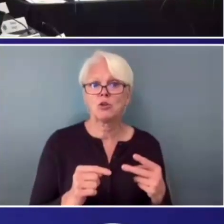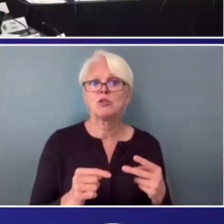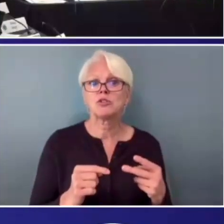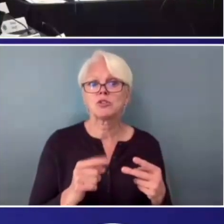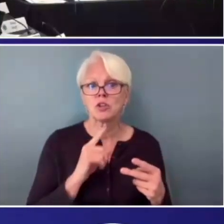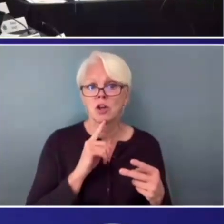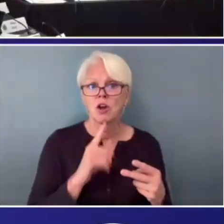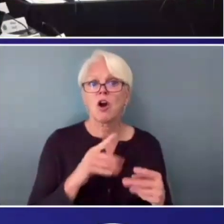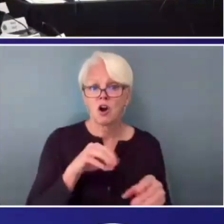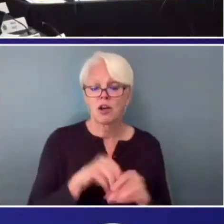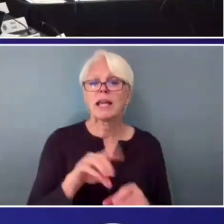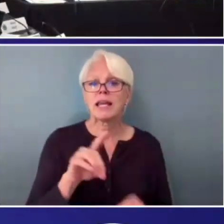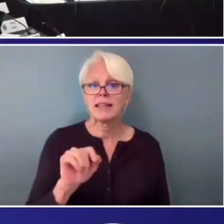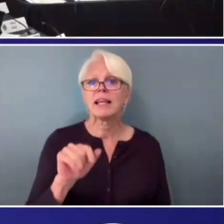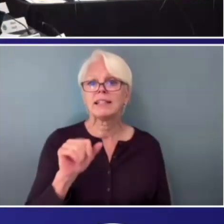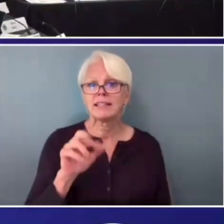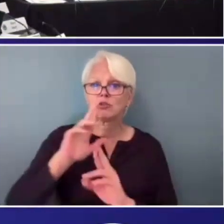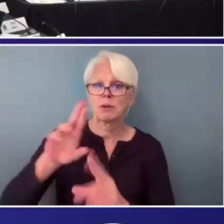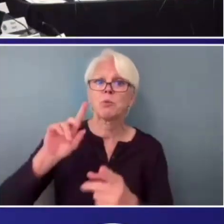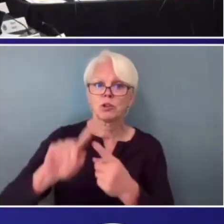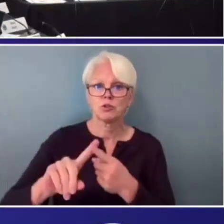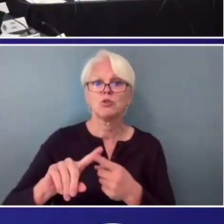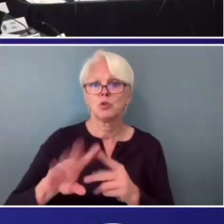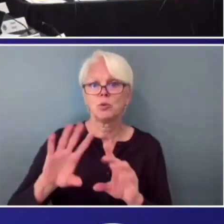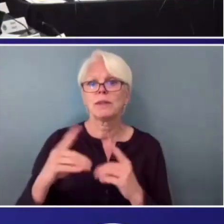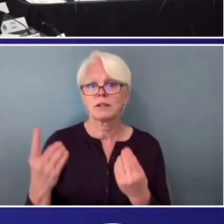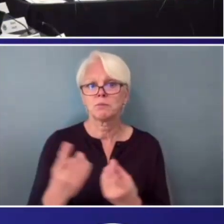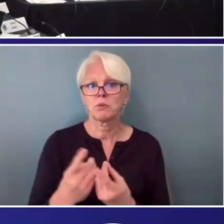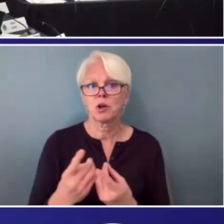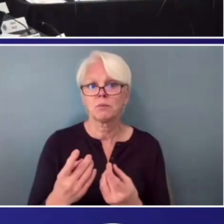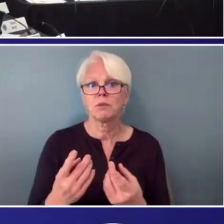data reported to the Department or to current and prospective students in